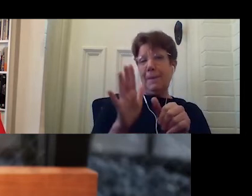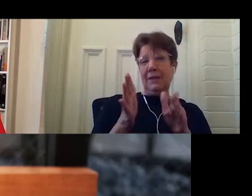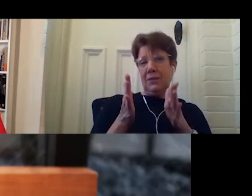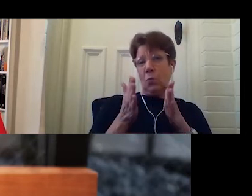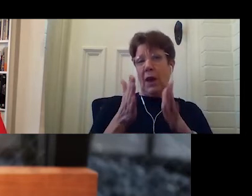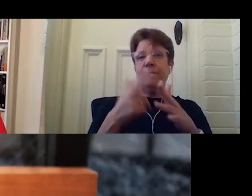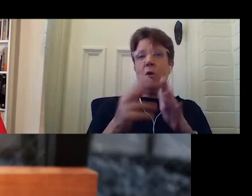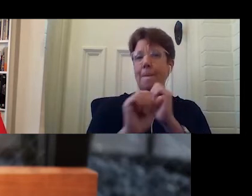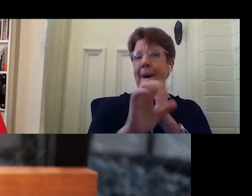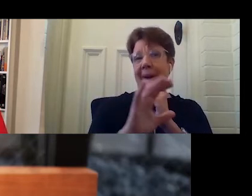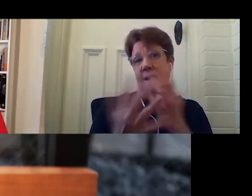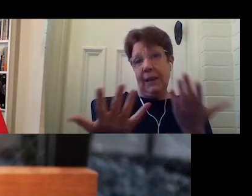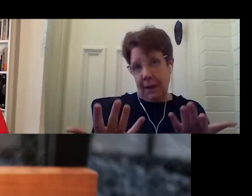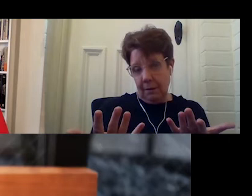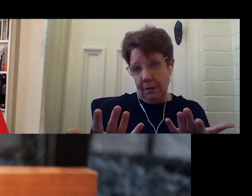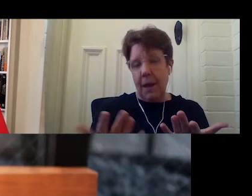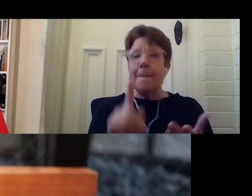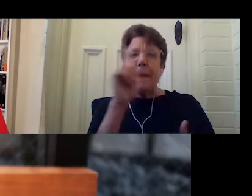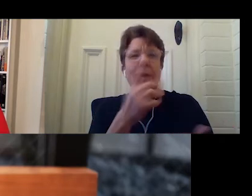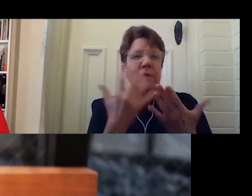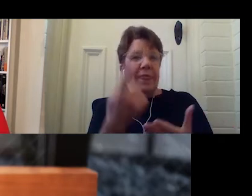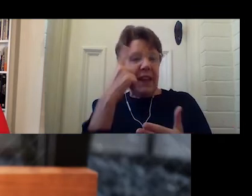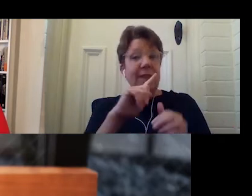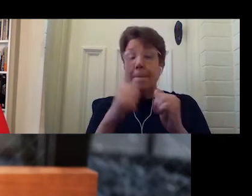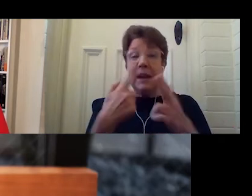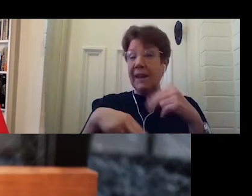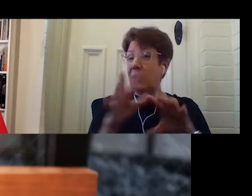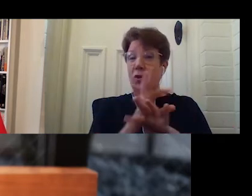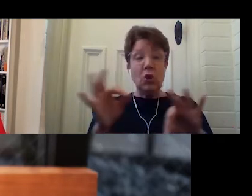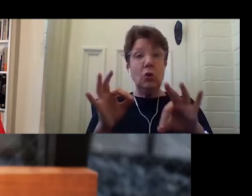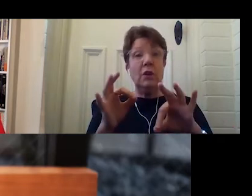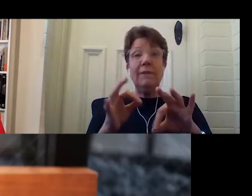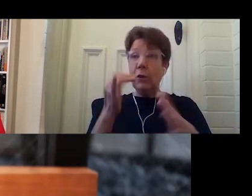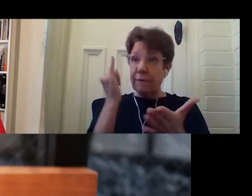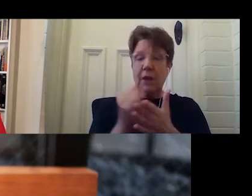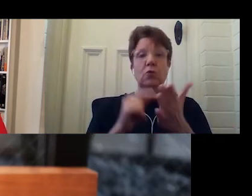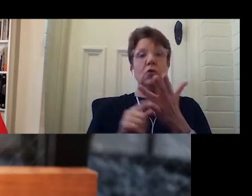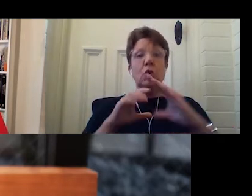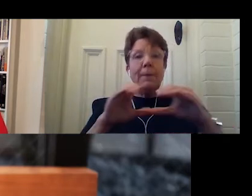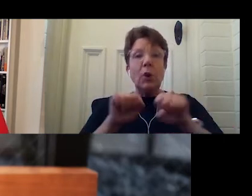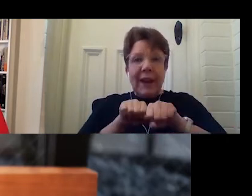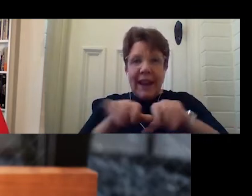communicate is a mistake, in my opinion. You need to tell your